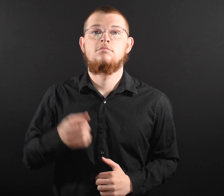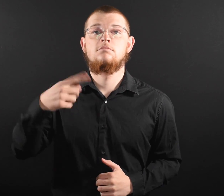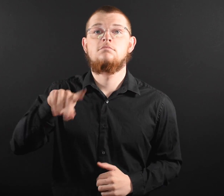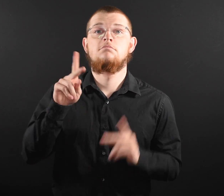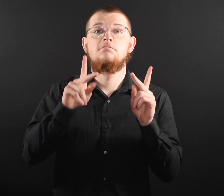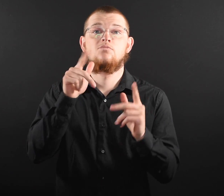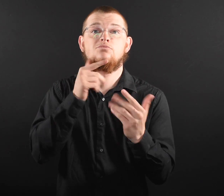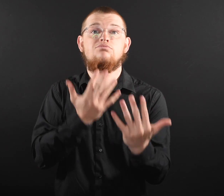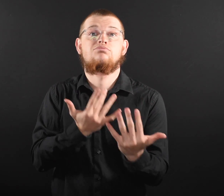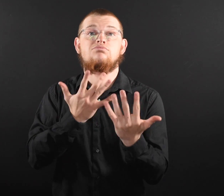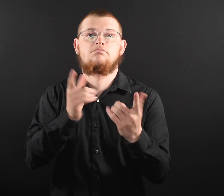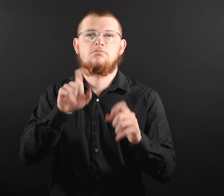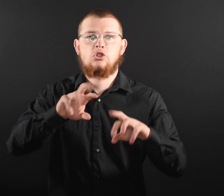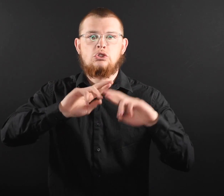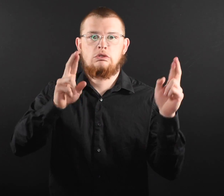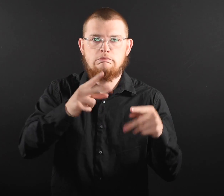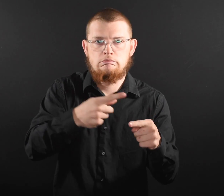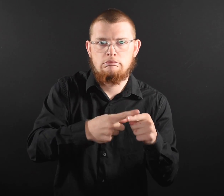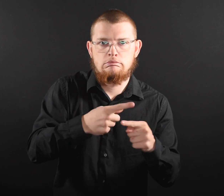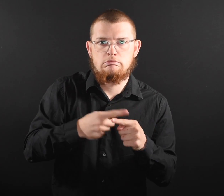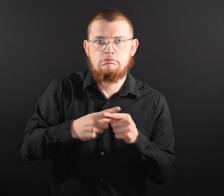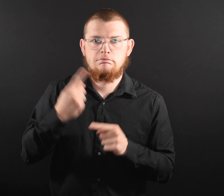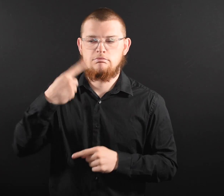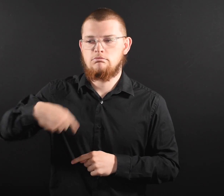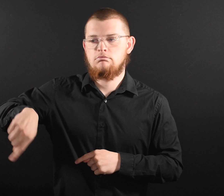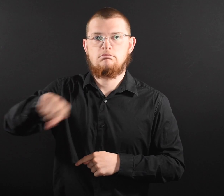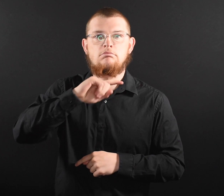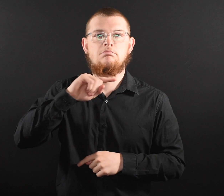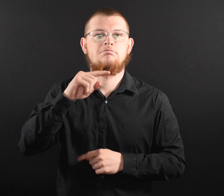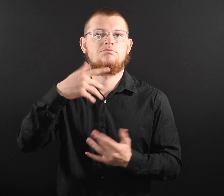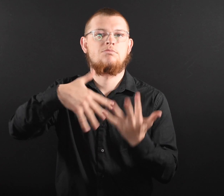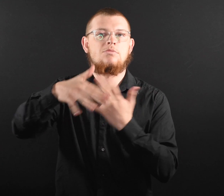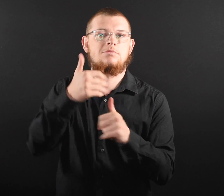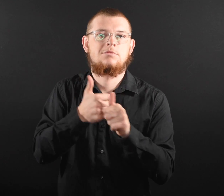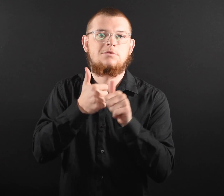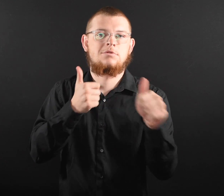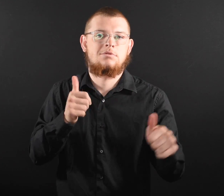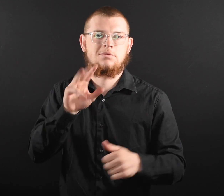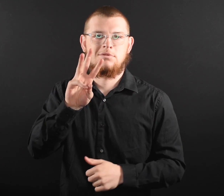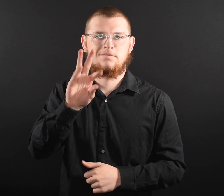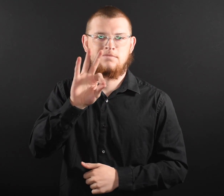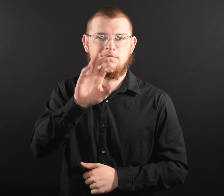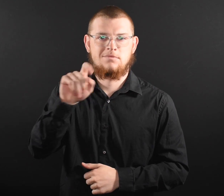stores is allowed. Queuing areas must be marked to provide for physical distancing